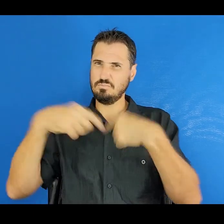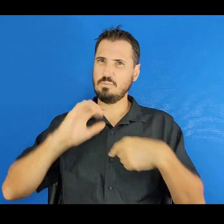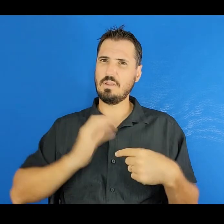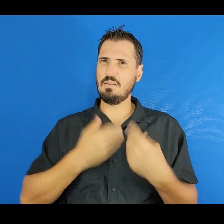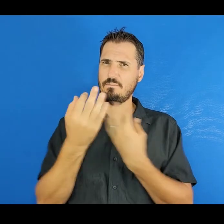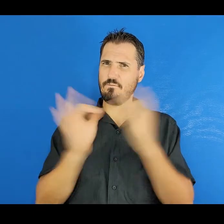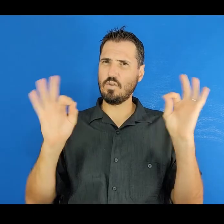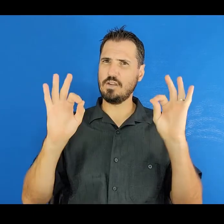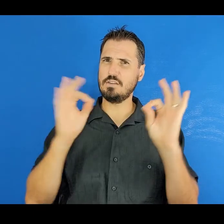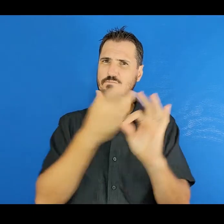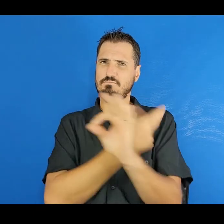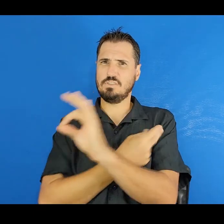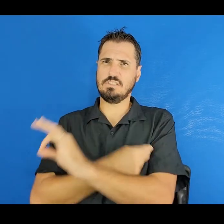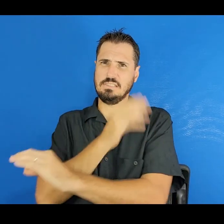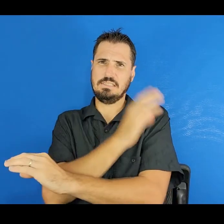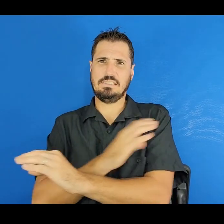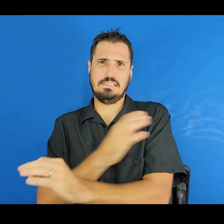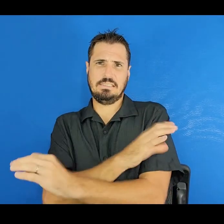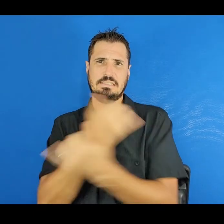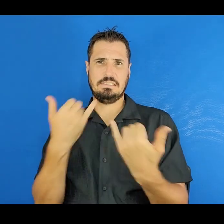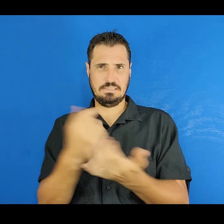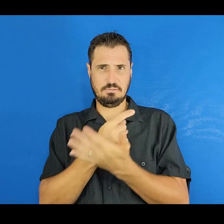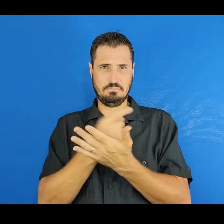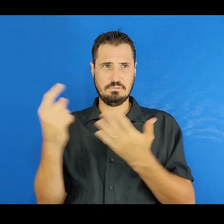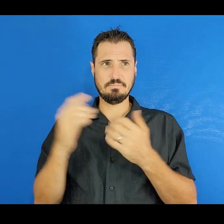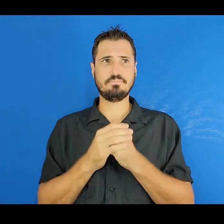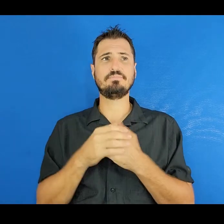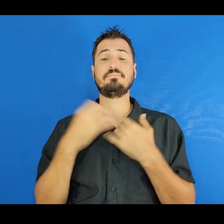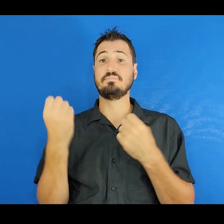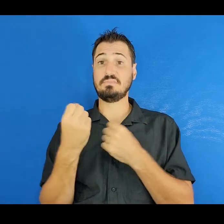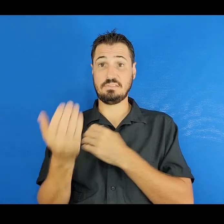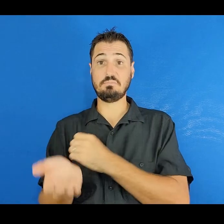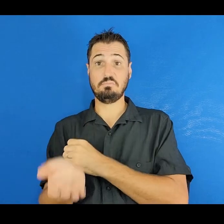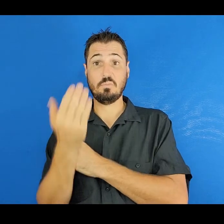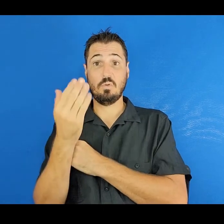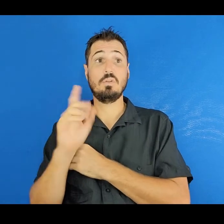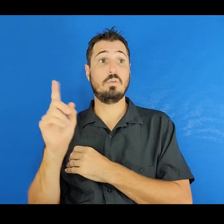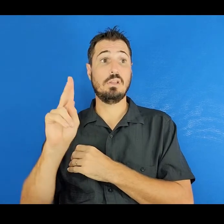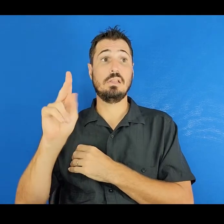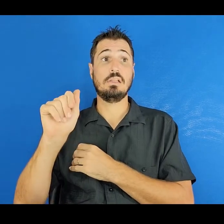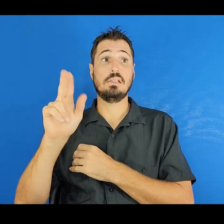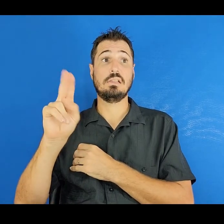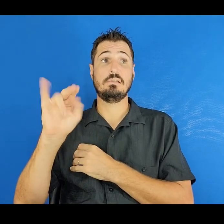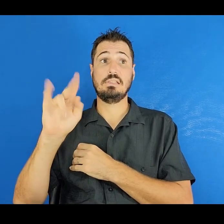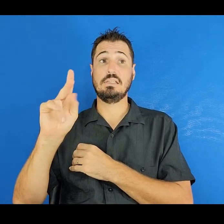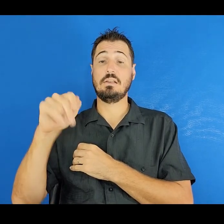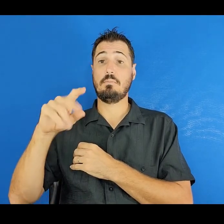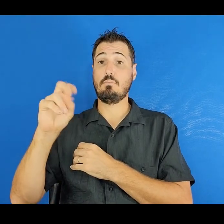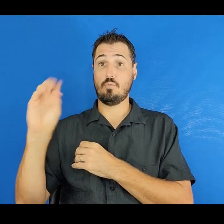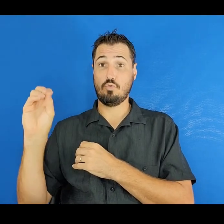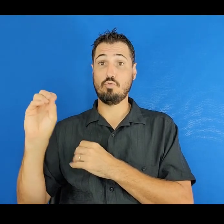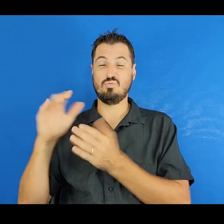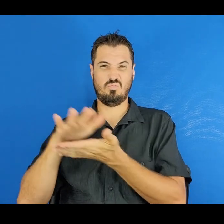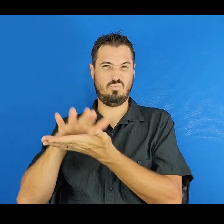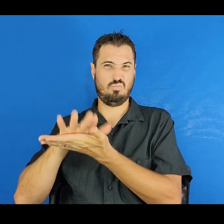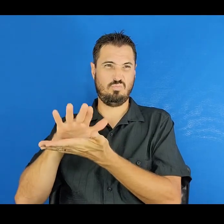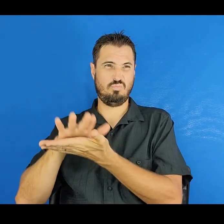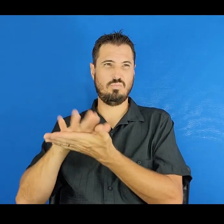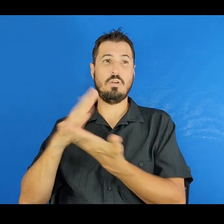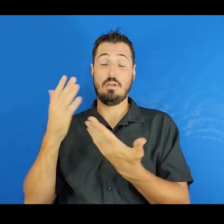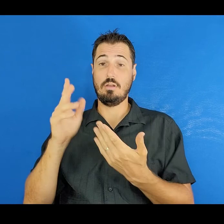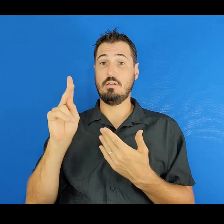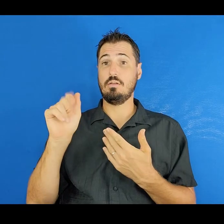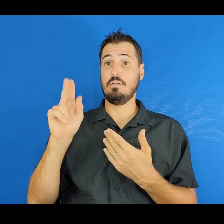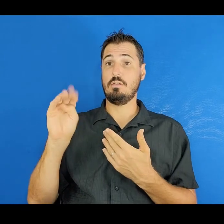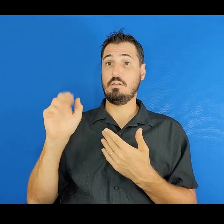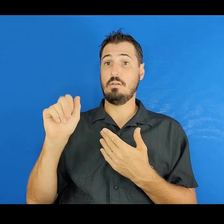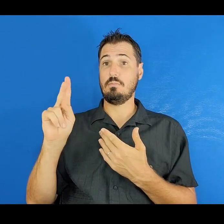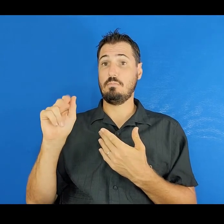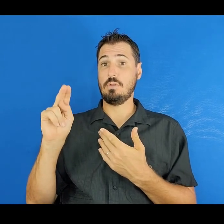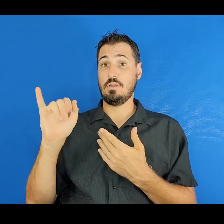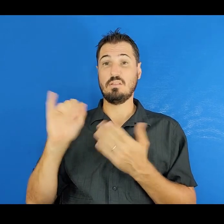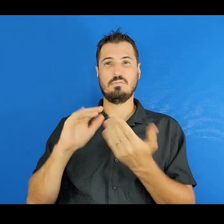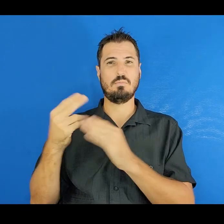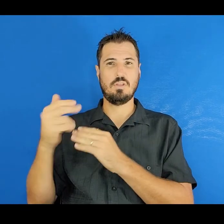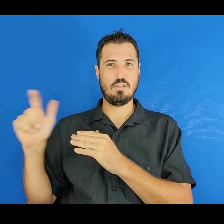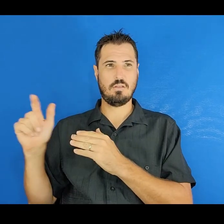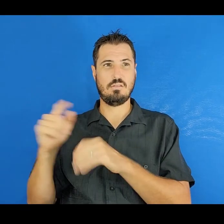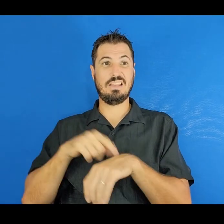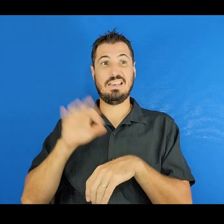The team from Hoola Lahui will be out this Saturday morning, November 6, at Kanuikapono Public Charter School and at Kaumakani Community Hall. Open from 9 to 11 a.m. in both